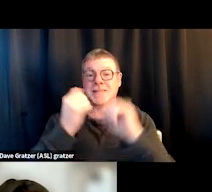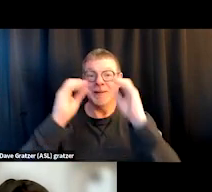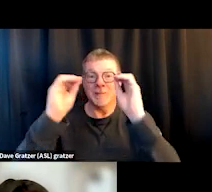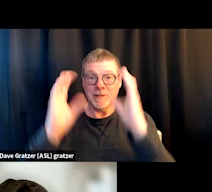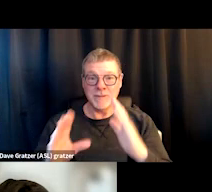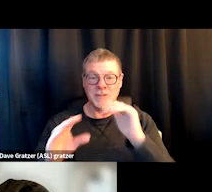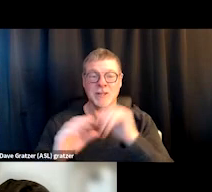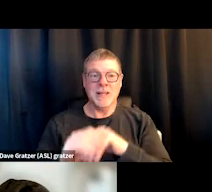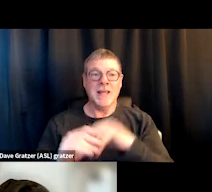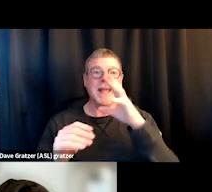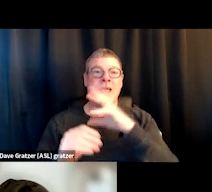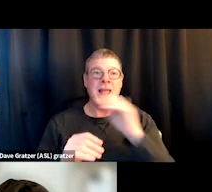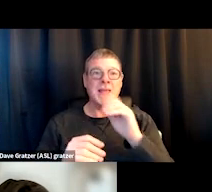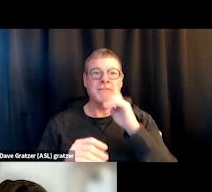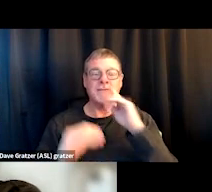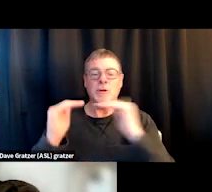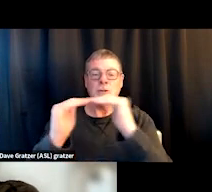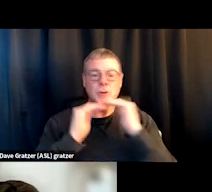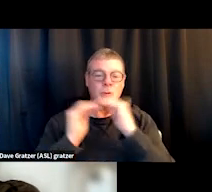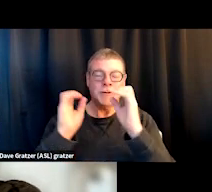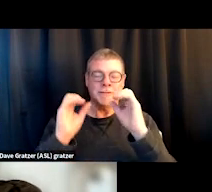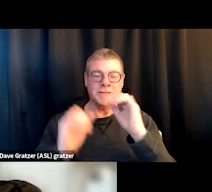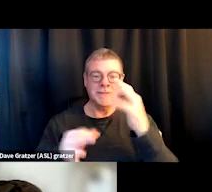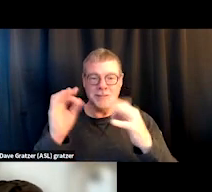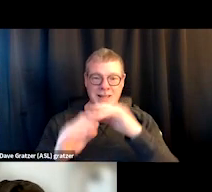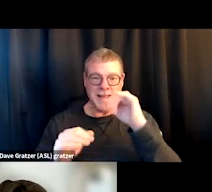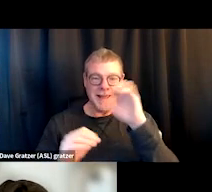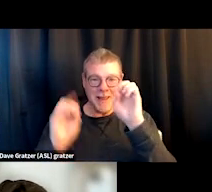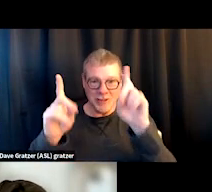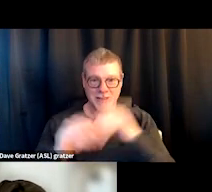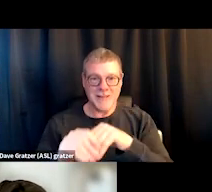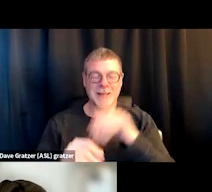endowed chair of social justice education, and a recipient of the Hand Award